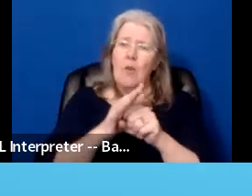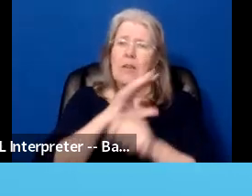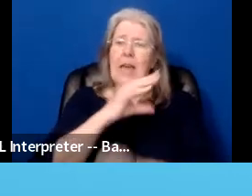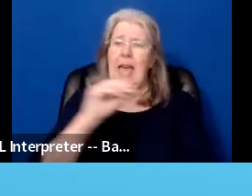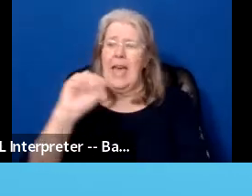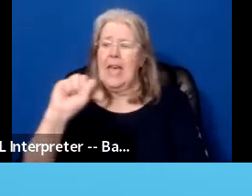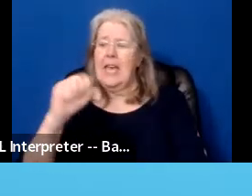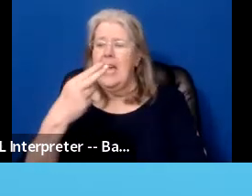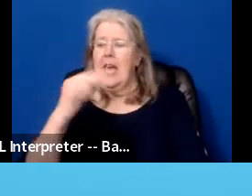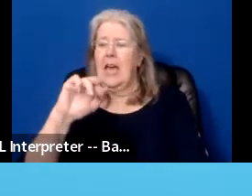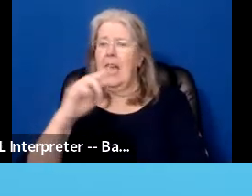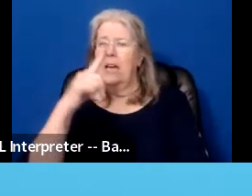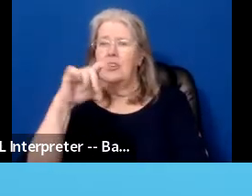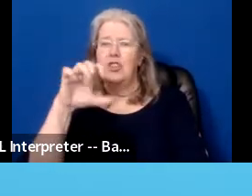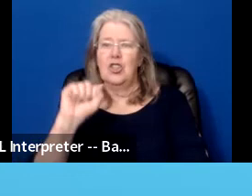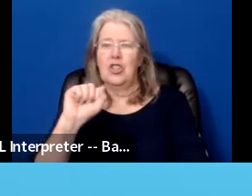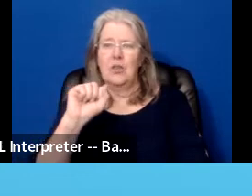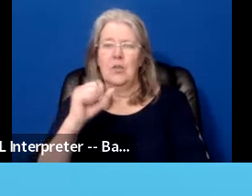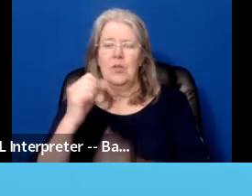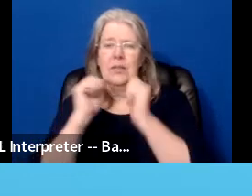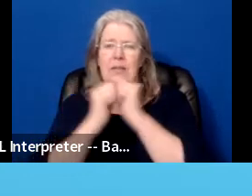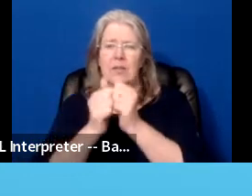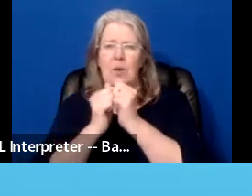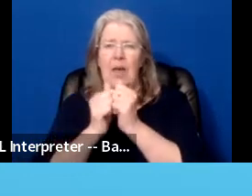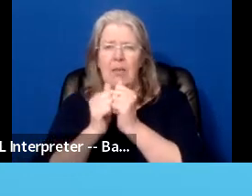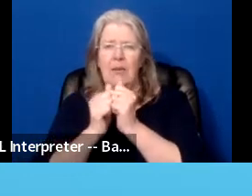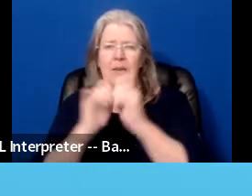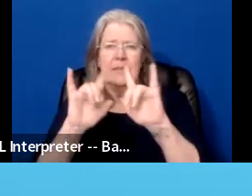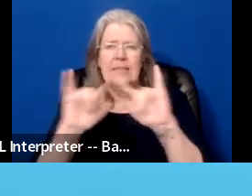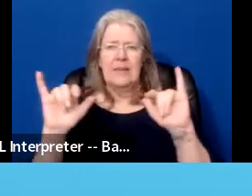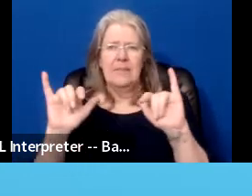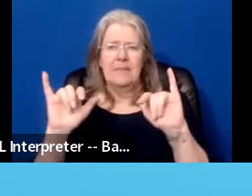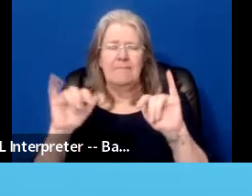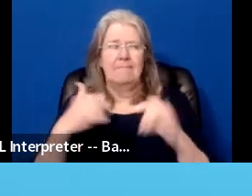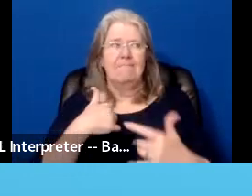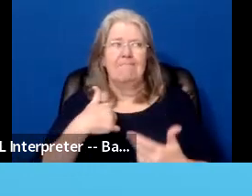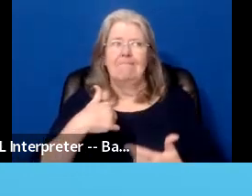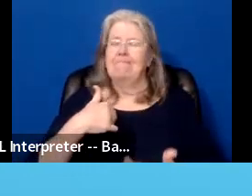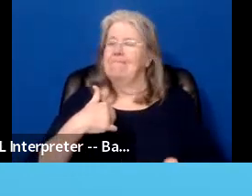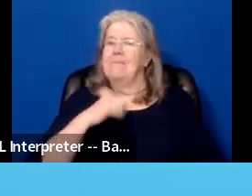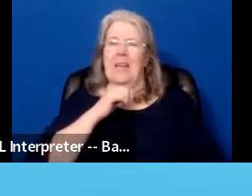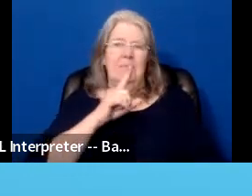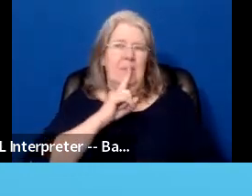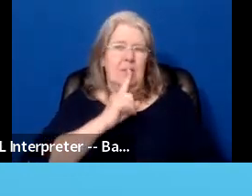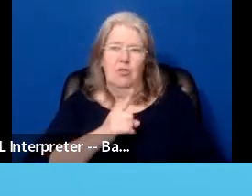Dr. Klemsz: I don't believe they're actually -- I would have to look that up on the CDC website, which